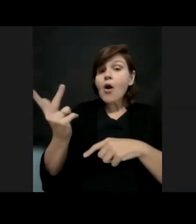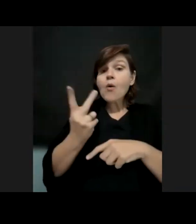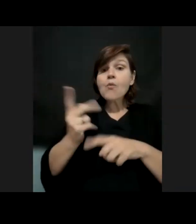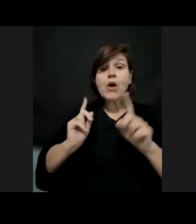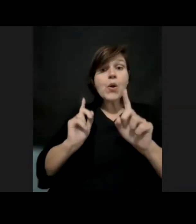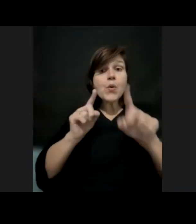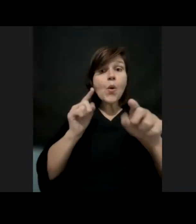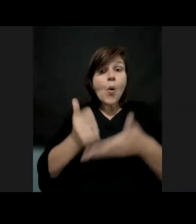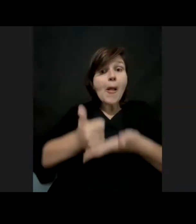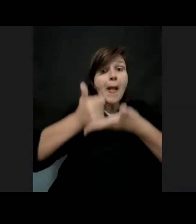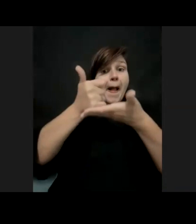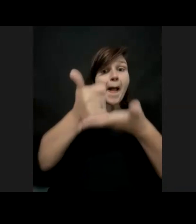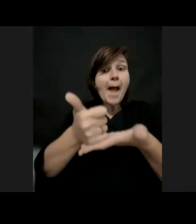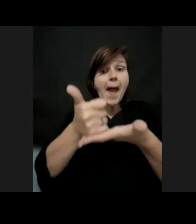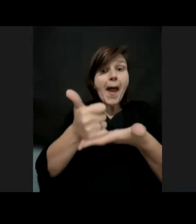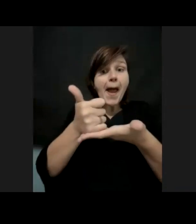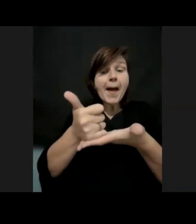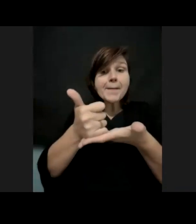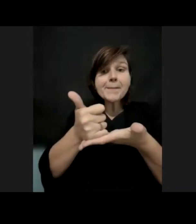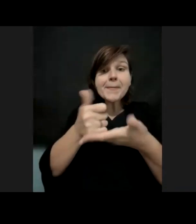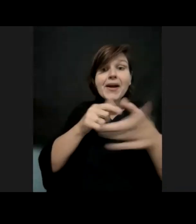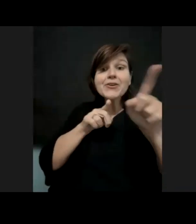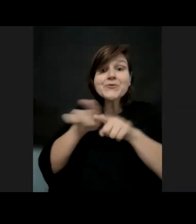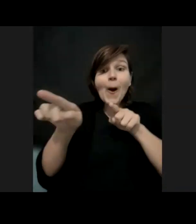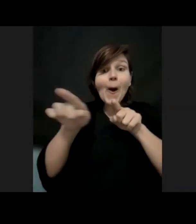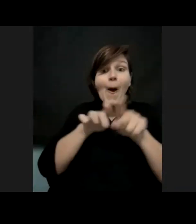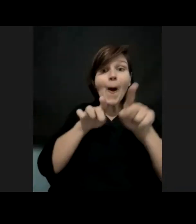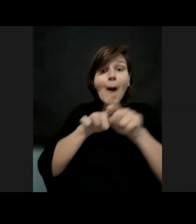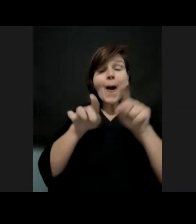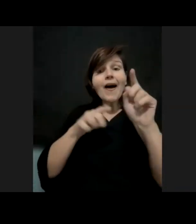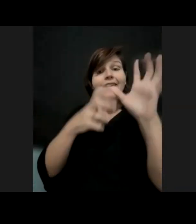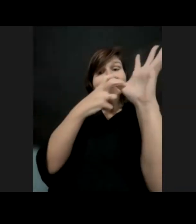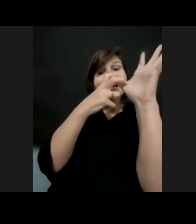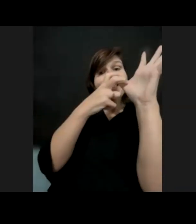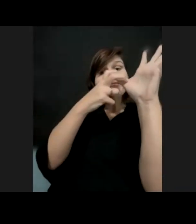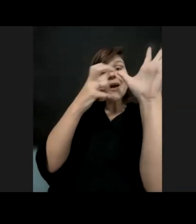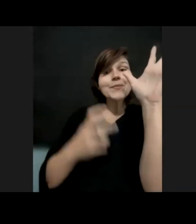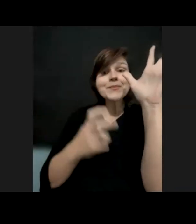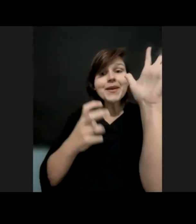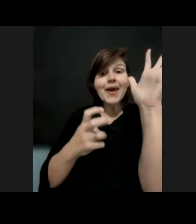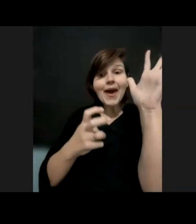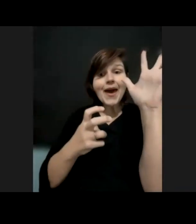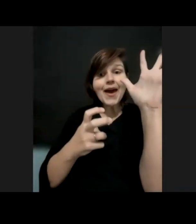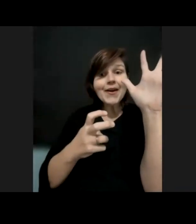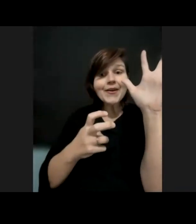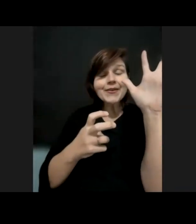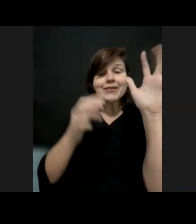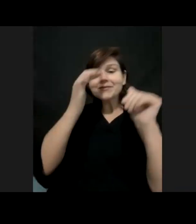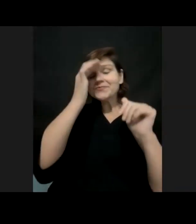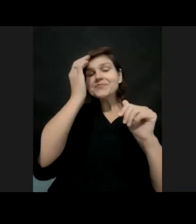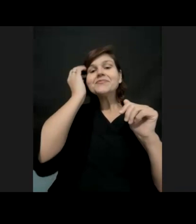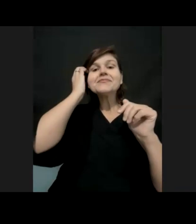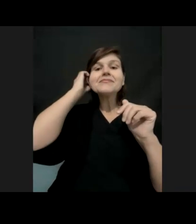Mr. Socks get his socks down from the tree,” said Marvin. They ran along the path to Mr. Socks.